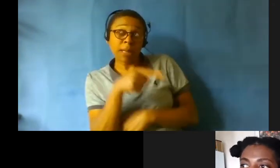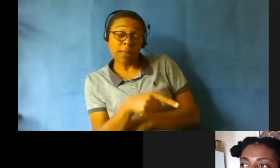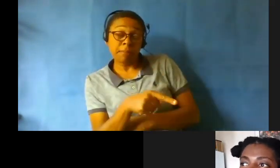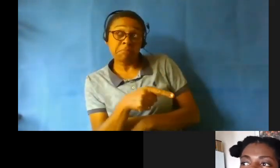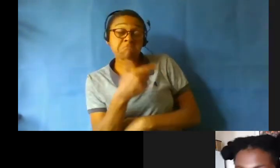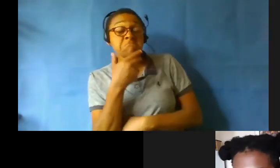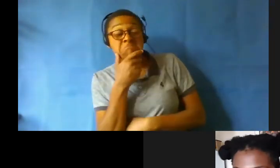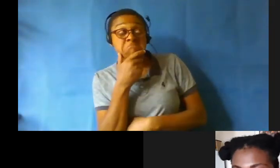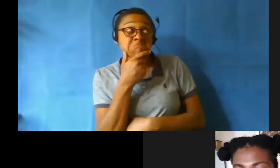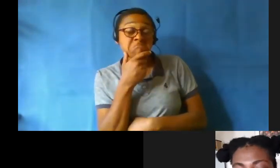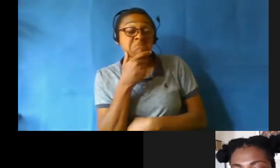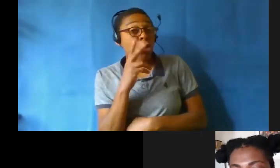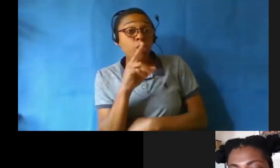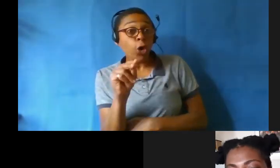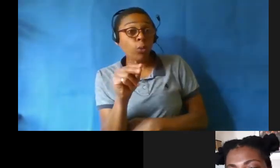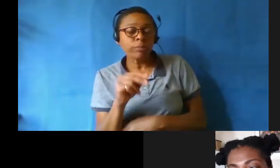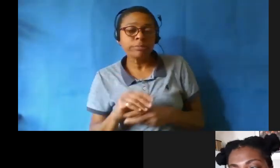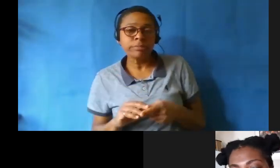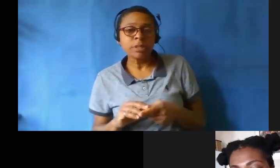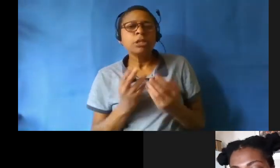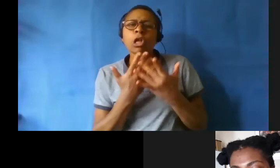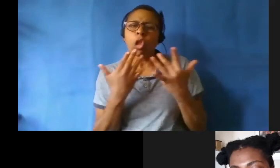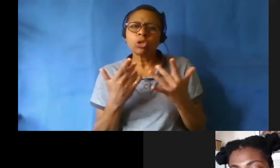hatred and all sorts of things that affect the way in which we experience